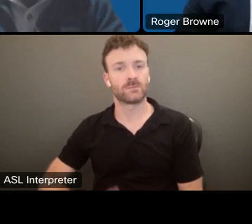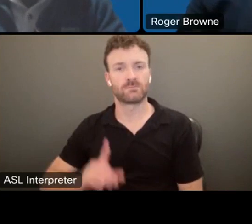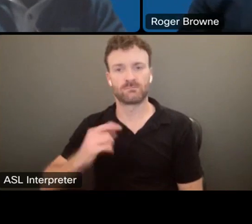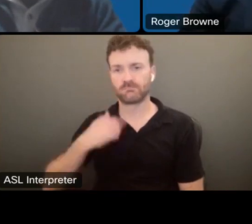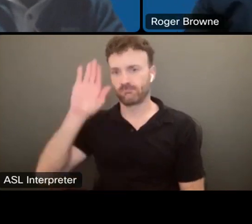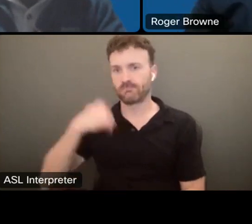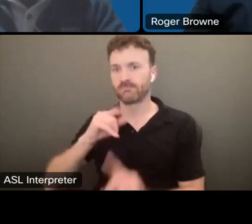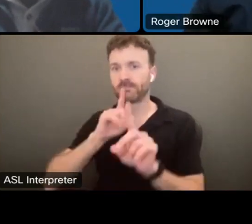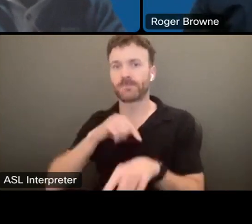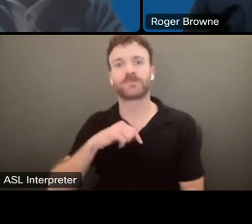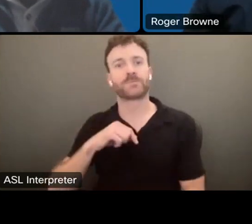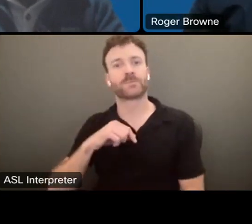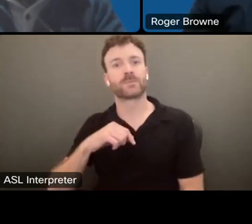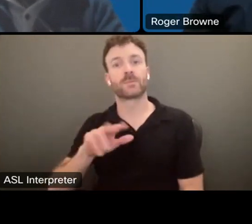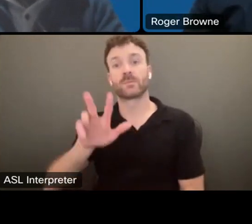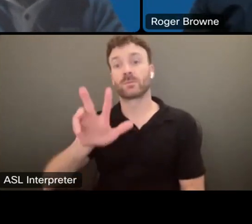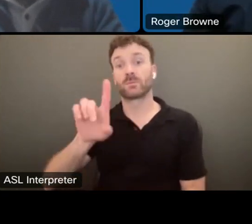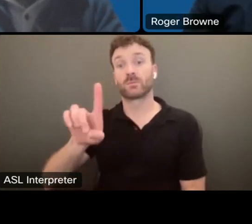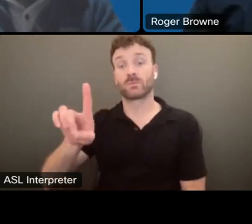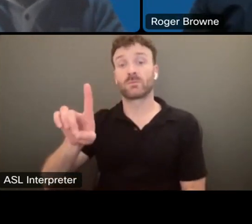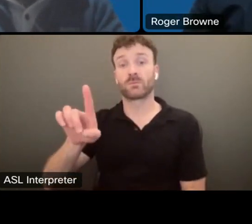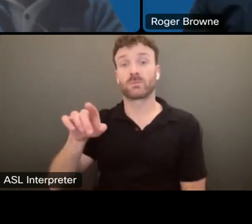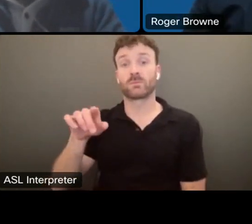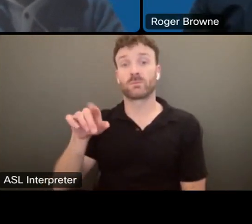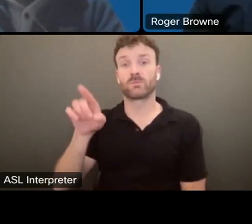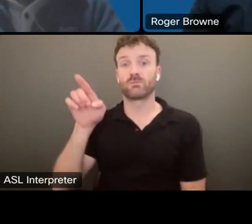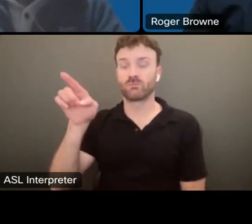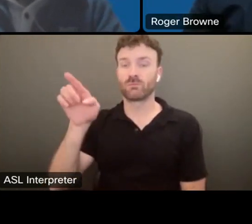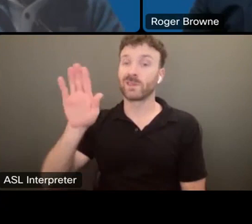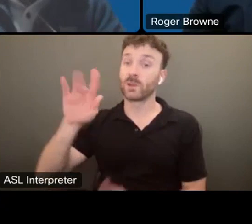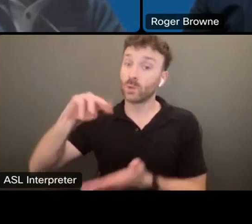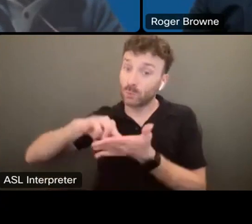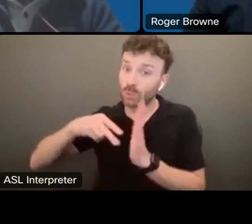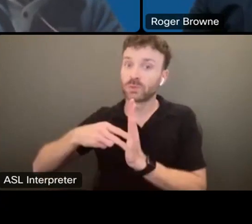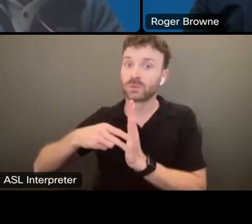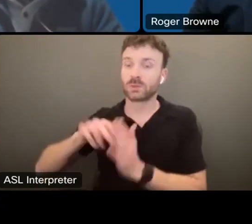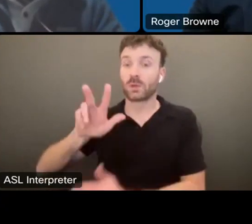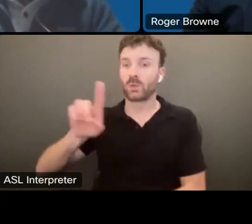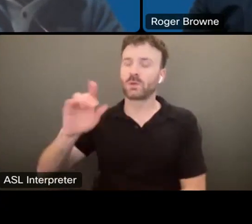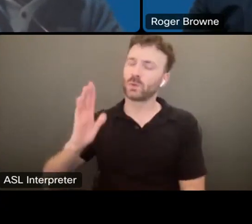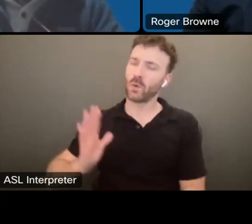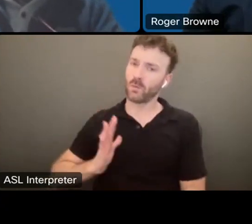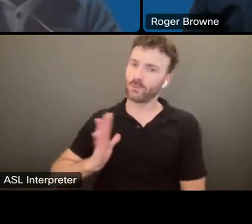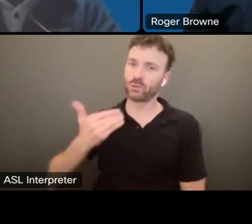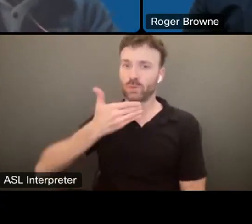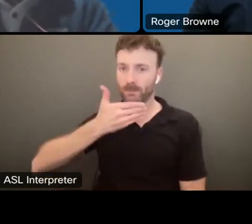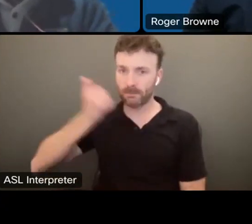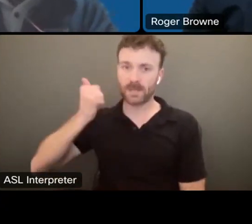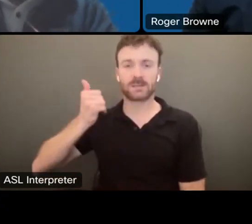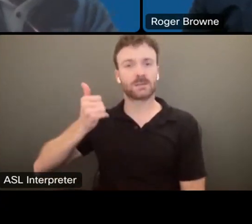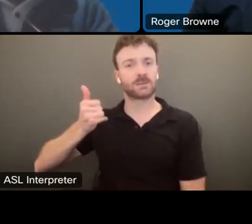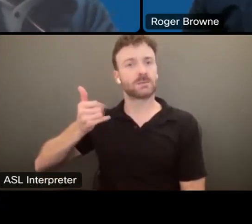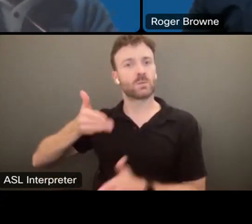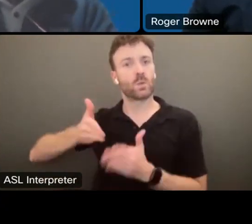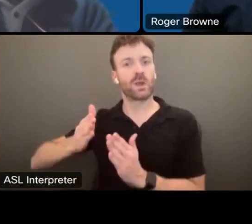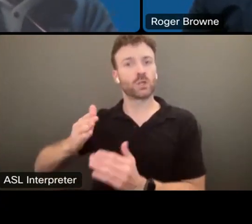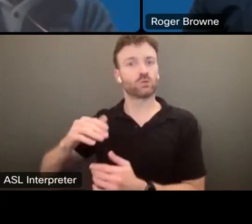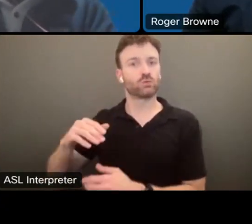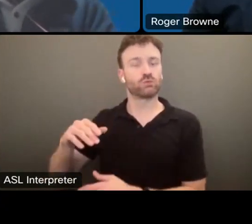So 311 is really intended to be the official best way to get the attention of staff, to